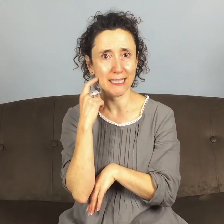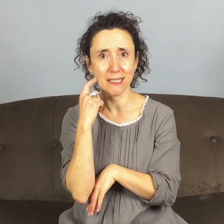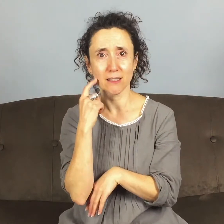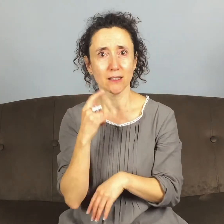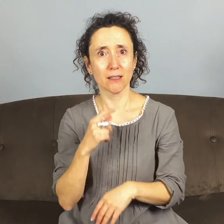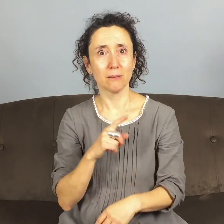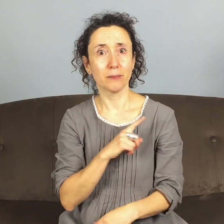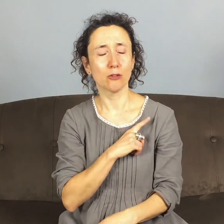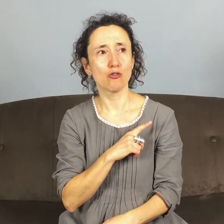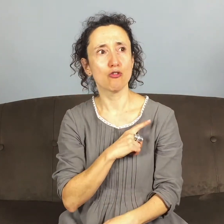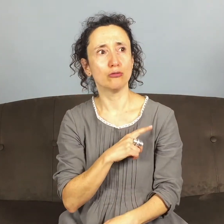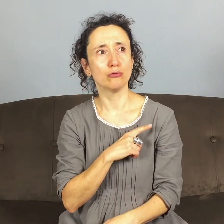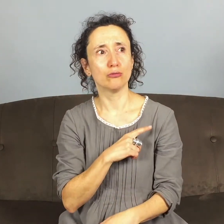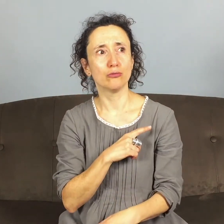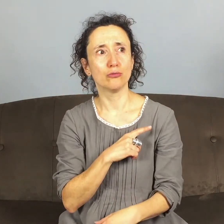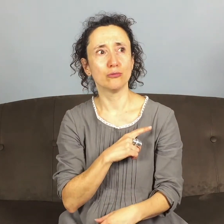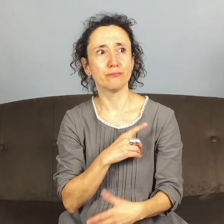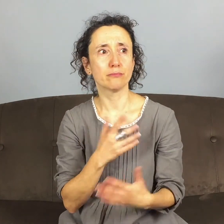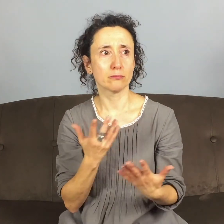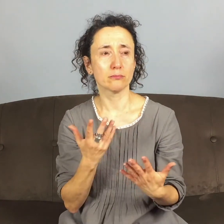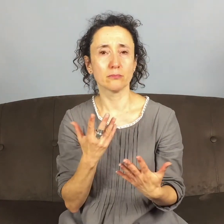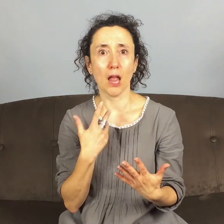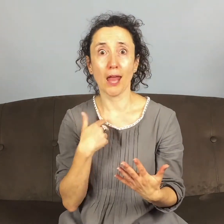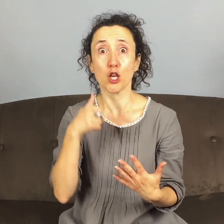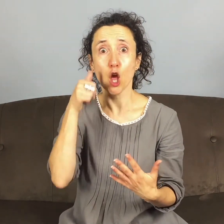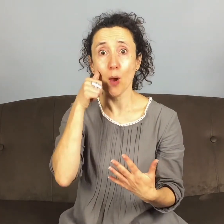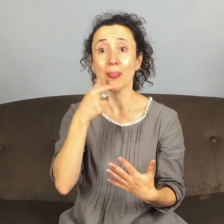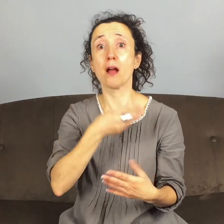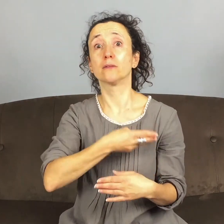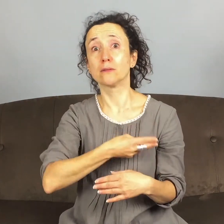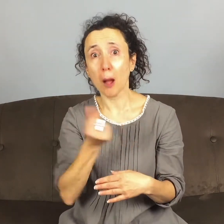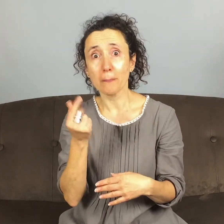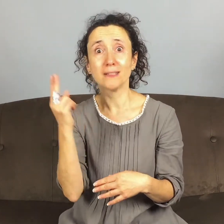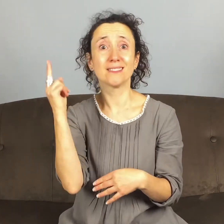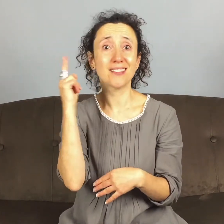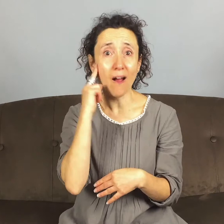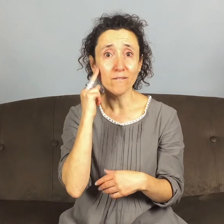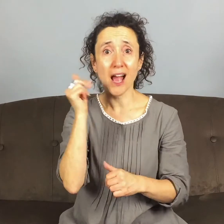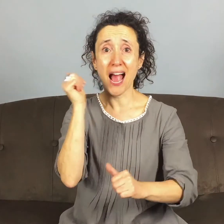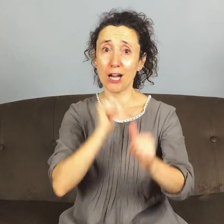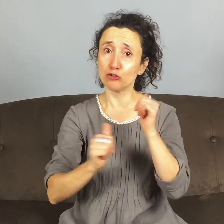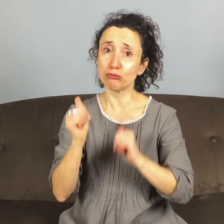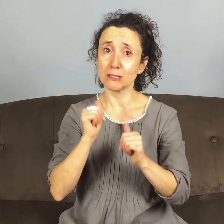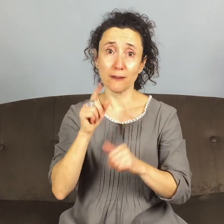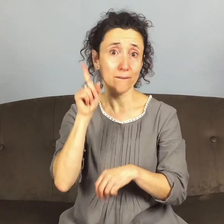There are very few deaf female actresses over 50.